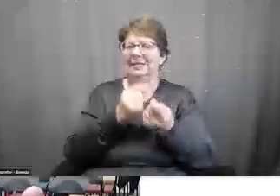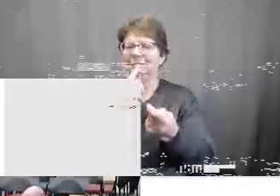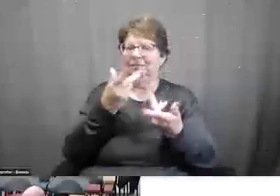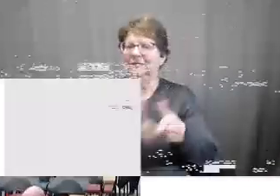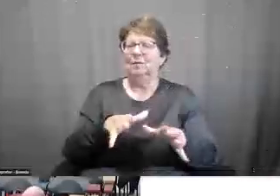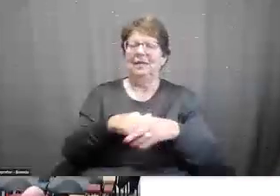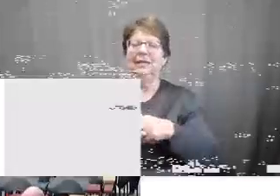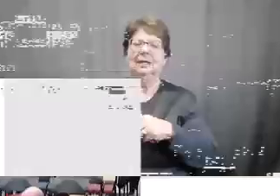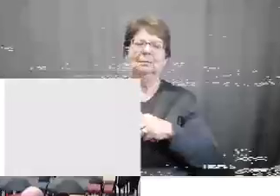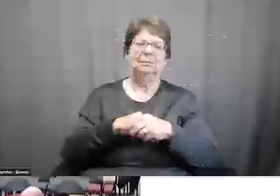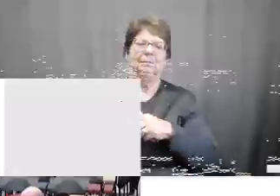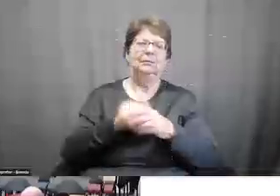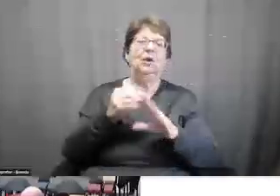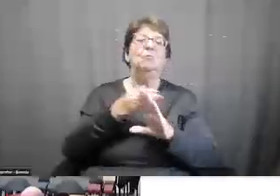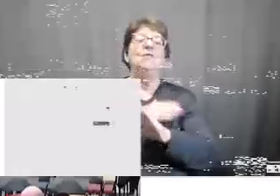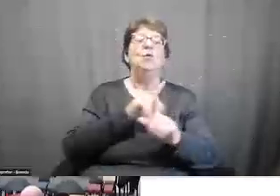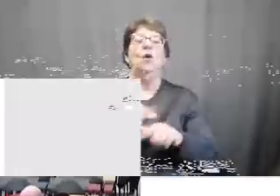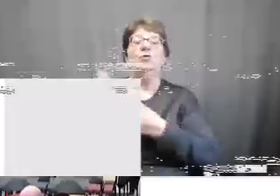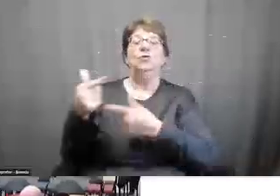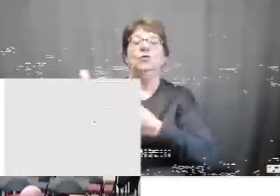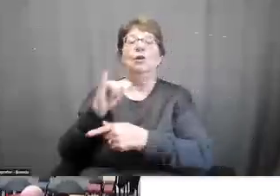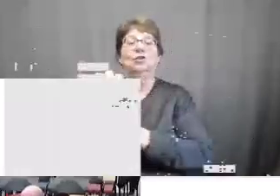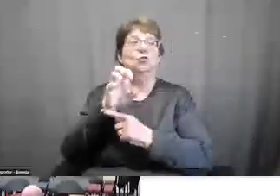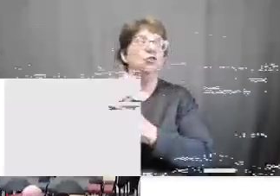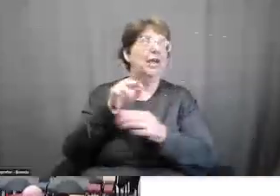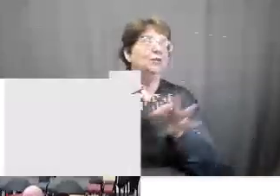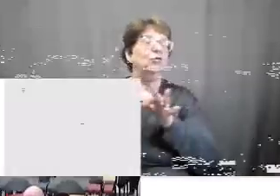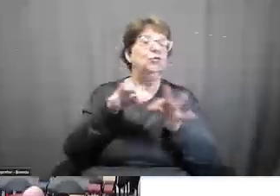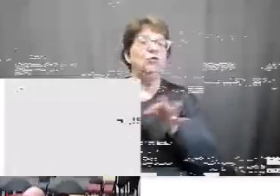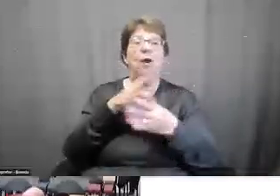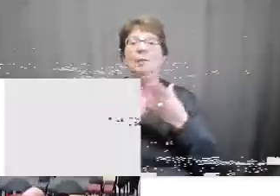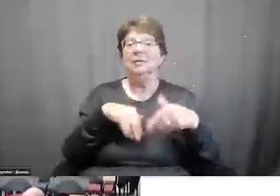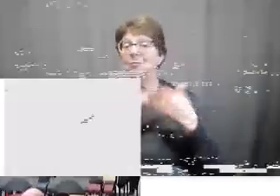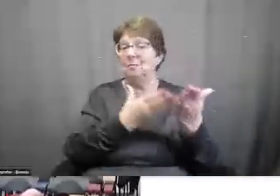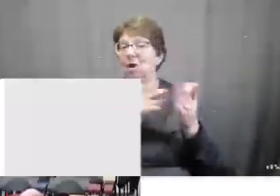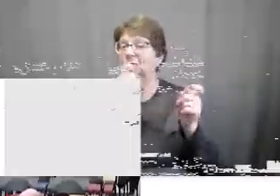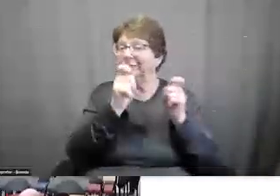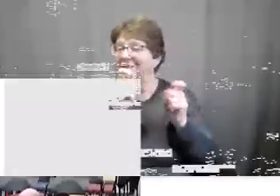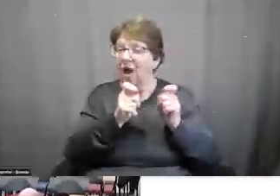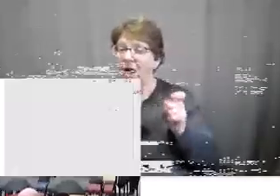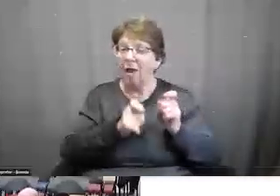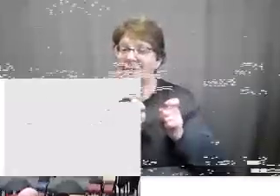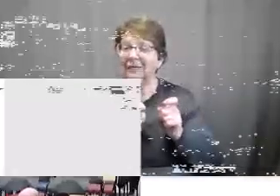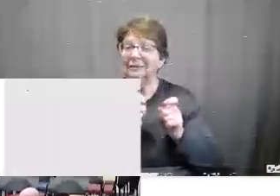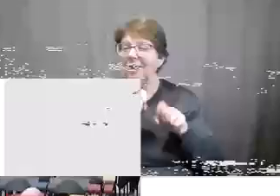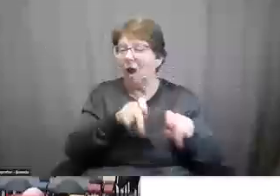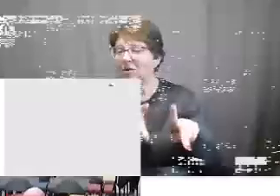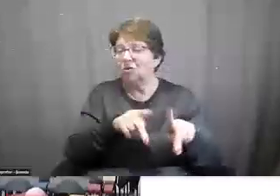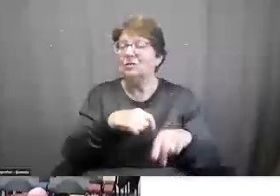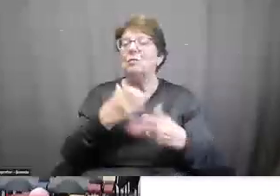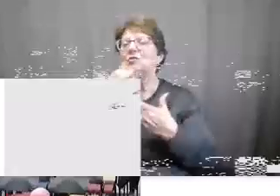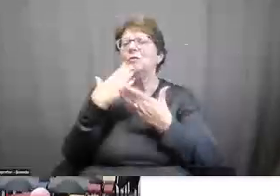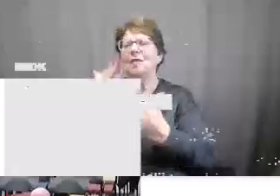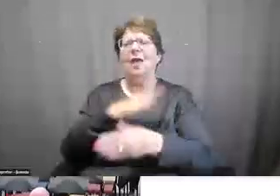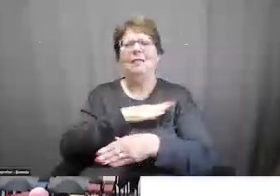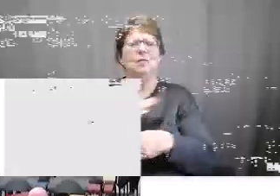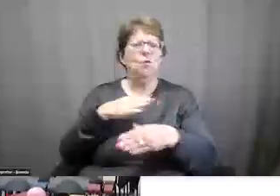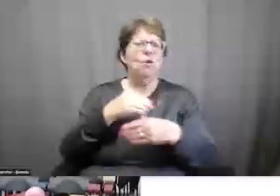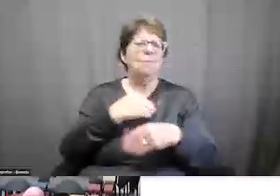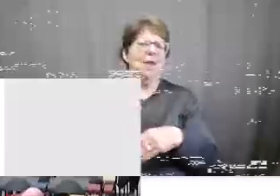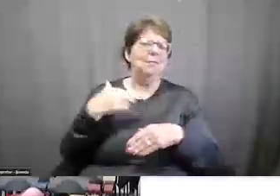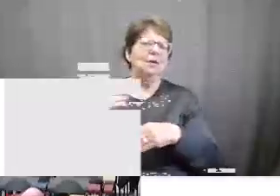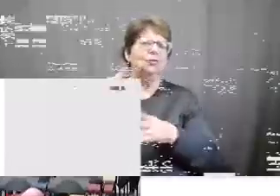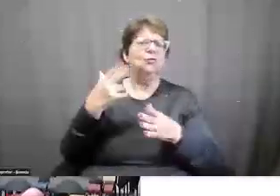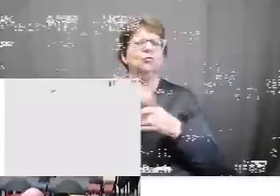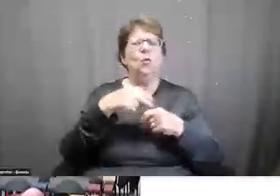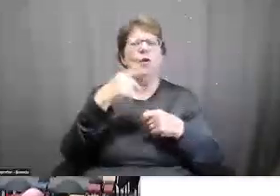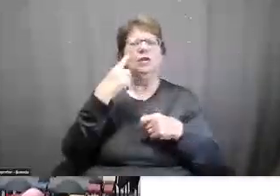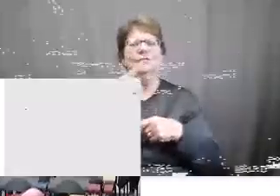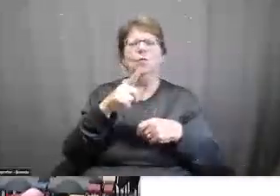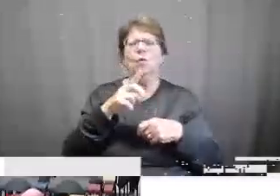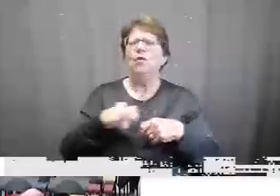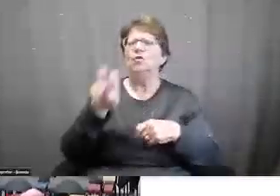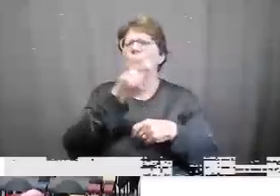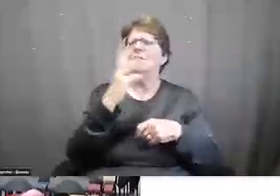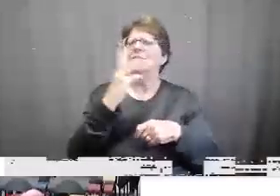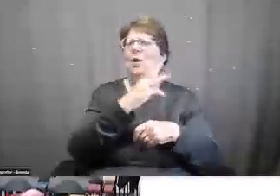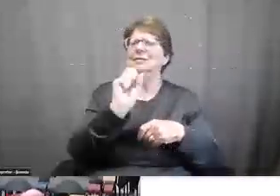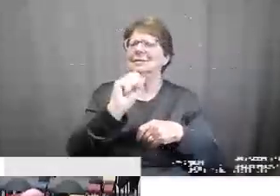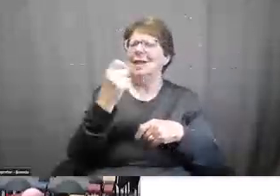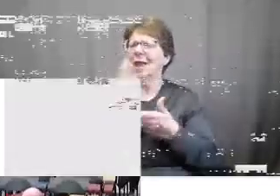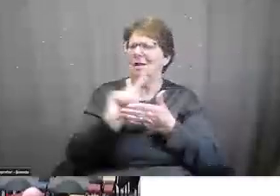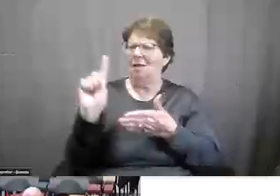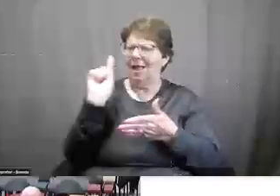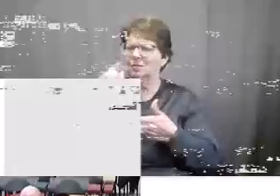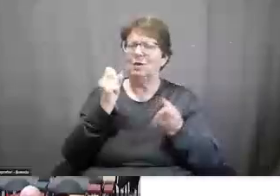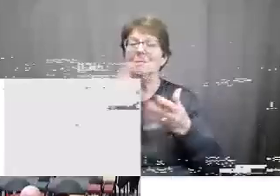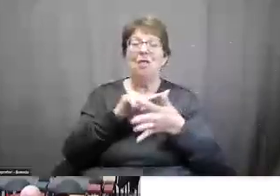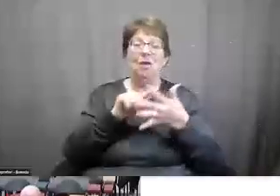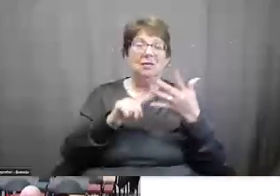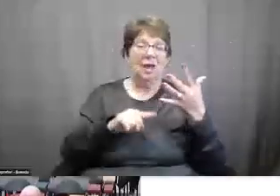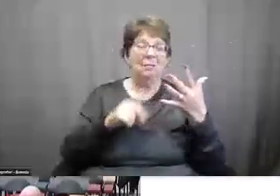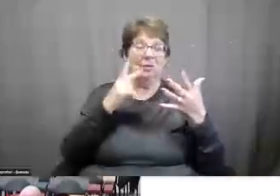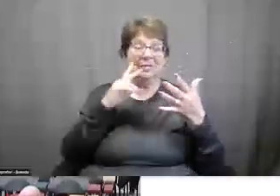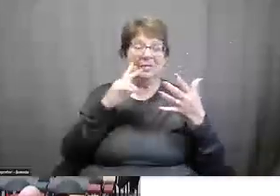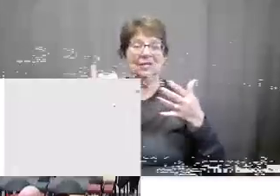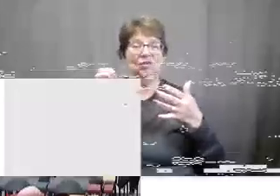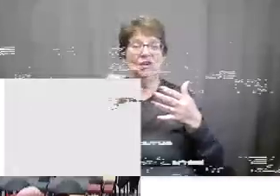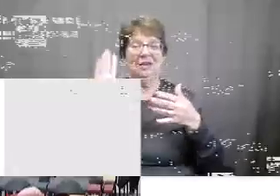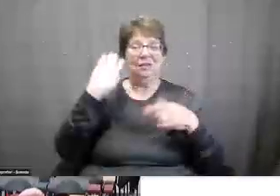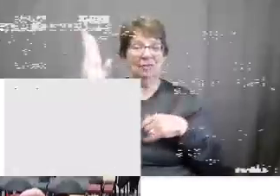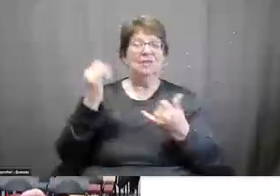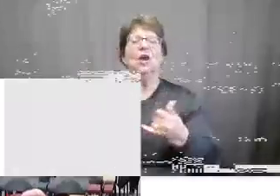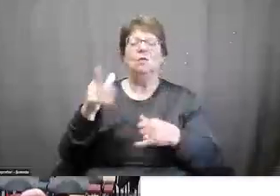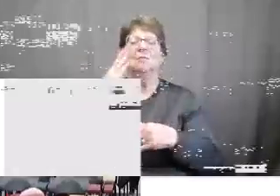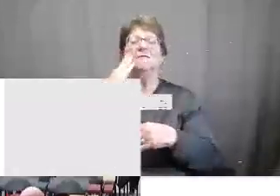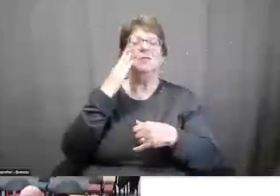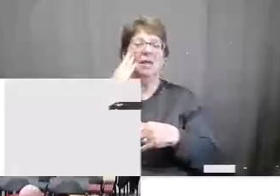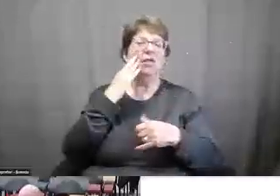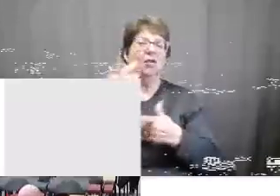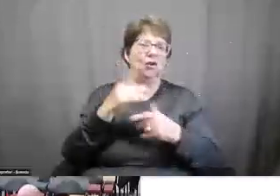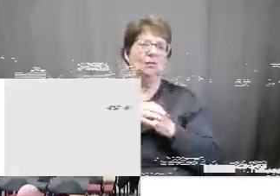Boardroom: Before I turn this over to Jason to describe some proposed refinements and specific opportunities, I want to thank the board members who joined us for the tour of West Seattle, last week. Many of the items that you see Jason present here today will be familiar to you, so with that, Jason.